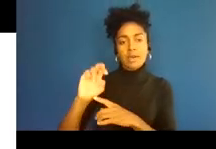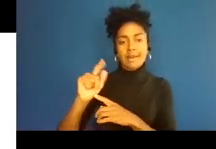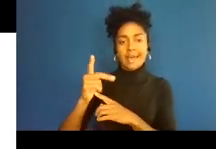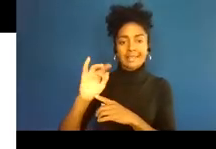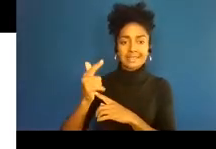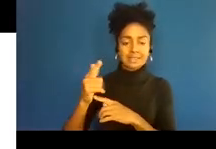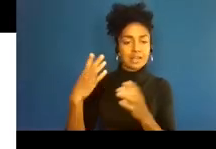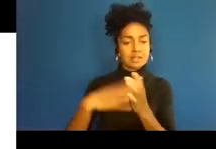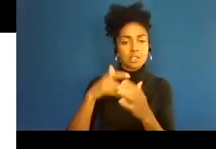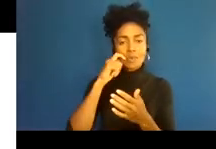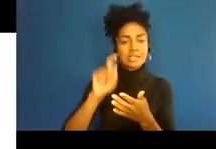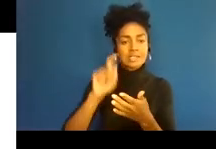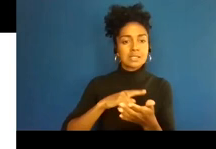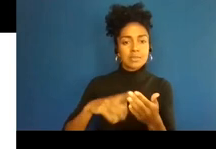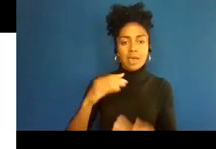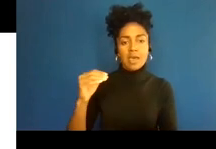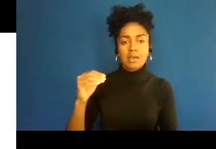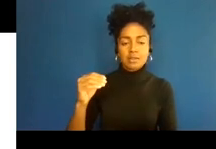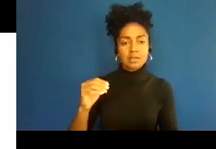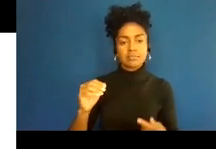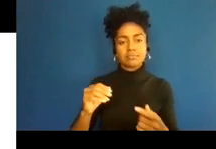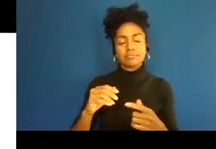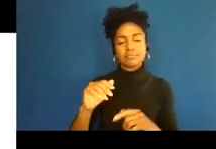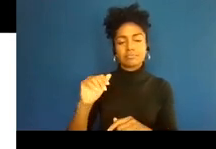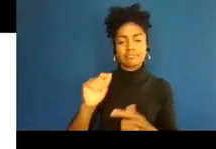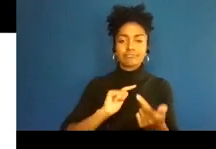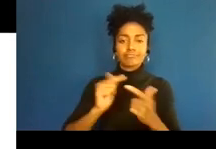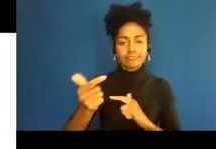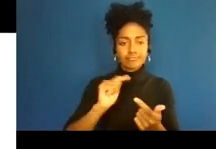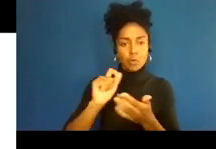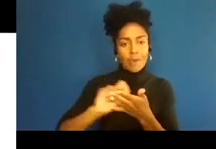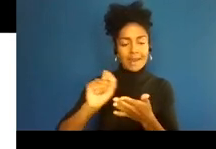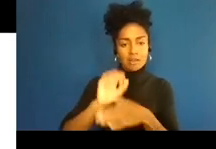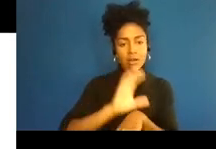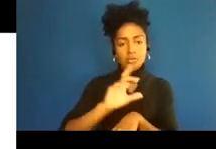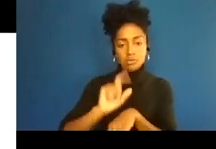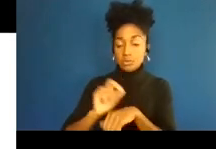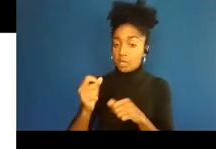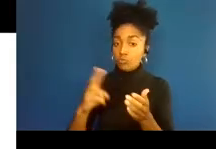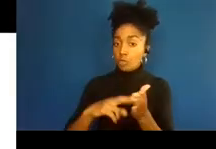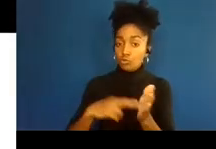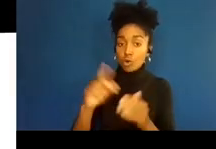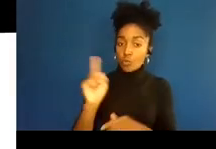You can register for this webinar on our website at OnlineWritingCenters.org/Webinars.